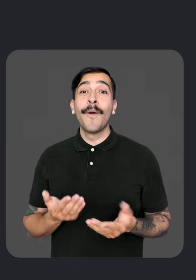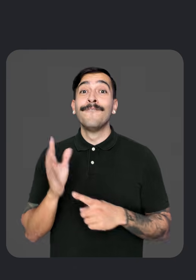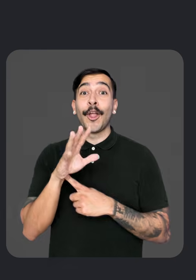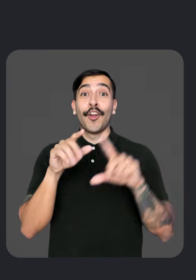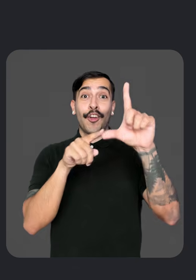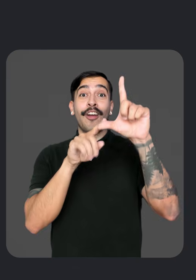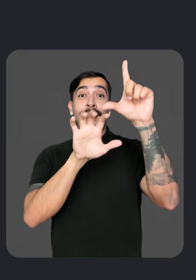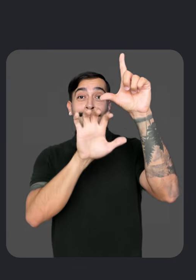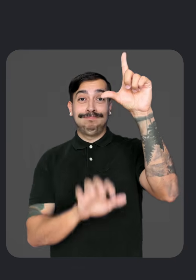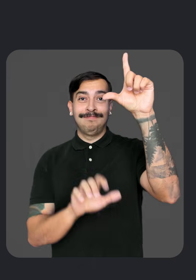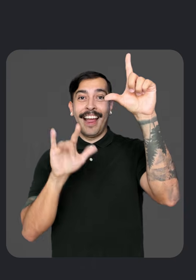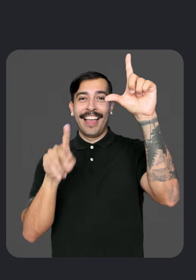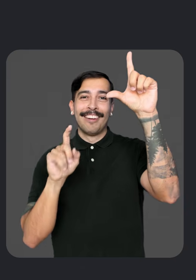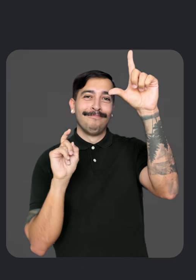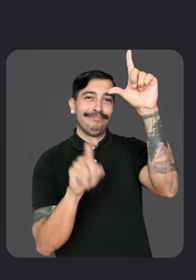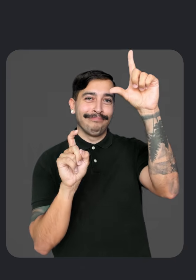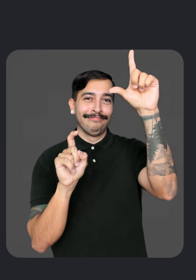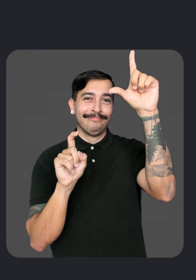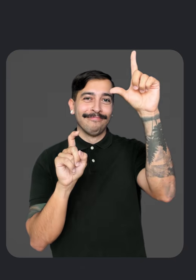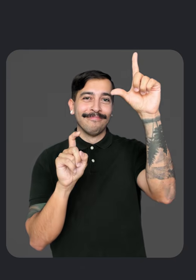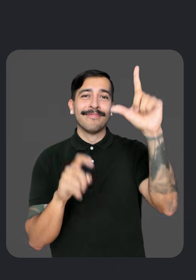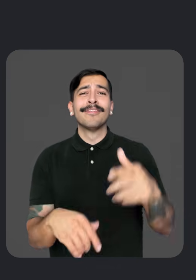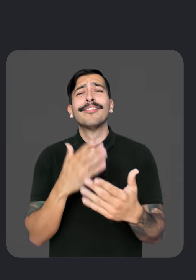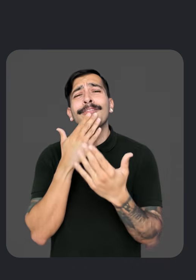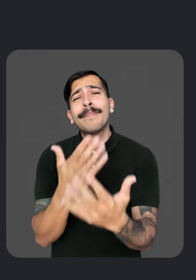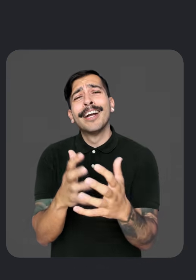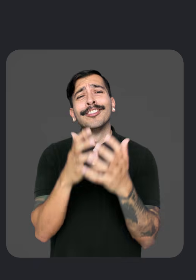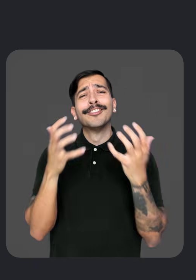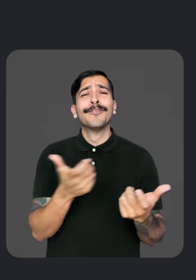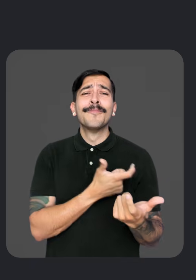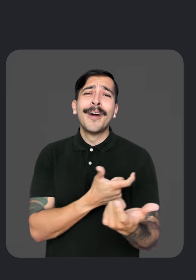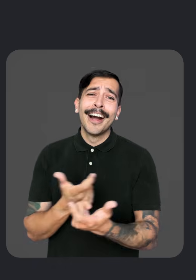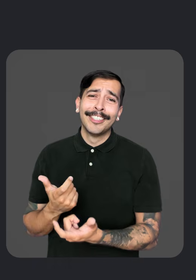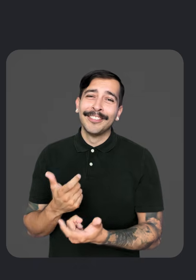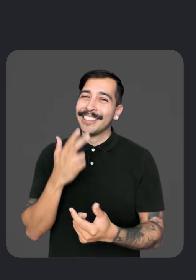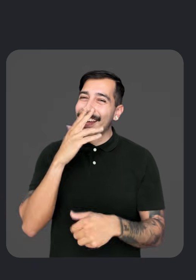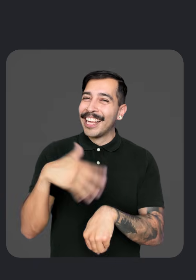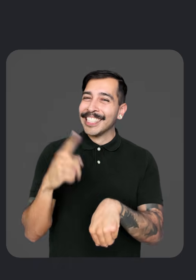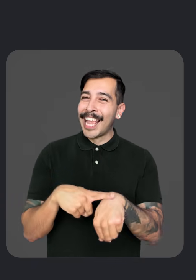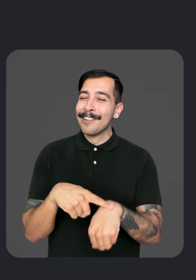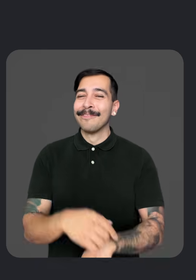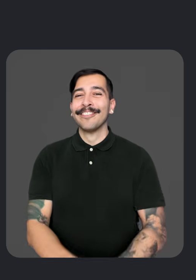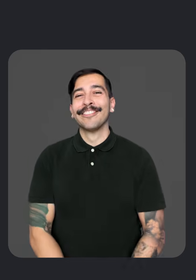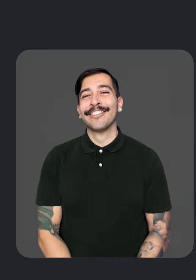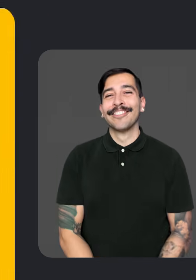or click the link in the description of this video. Thanks so much for tuning in. See you next time.